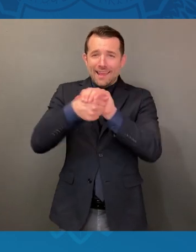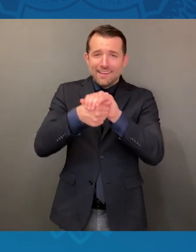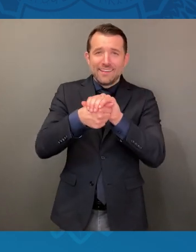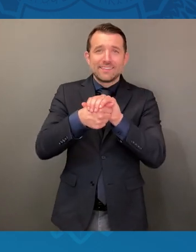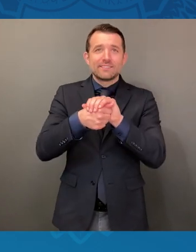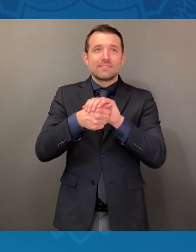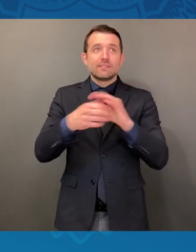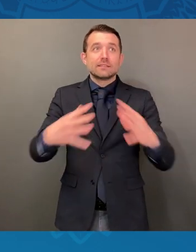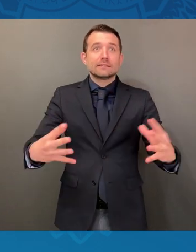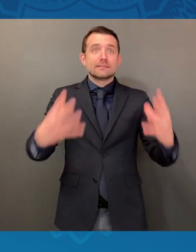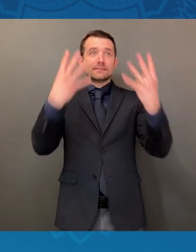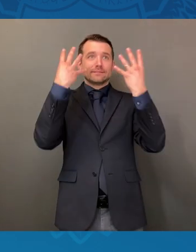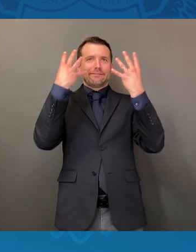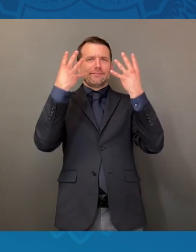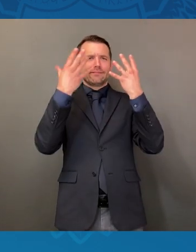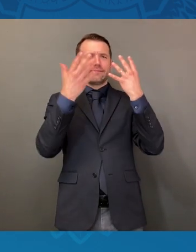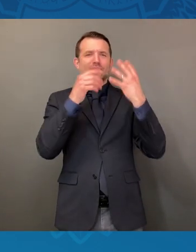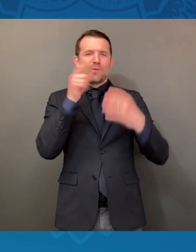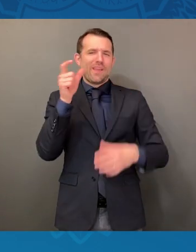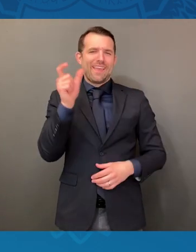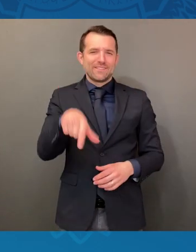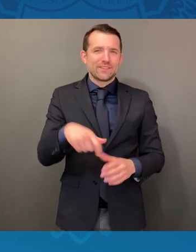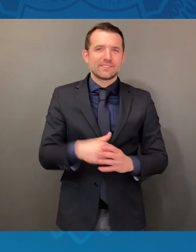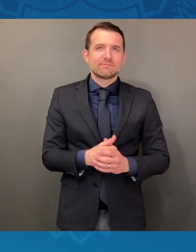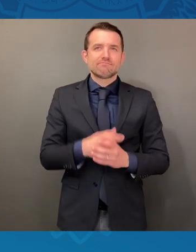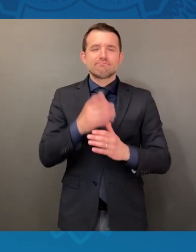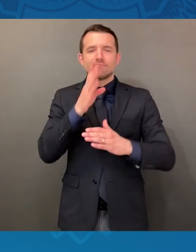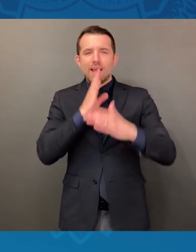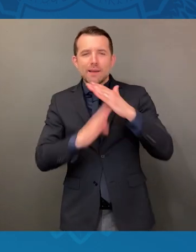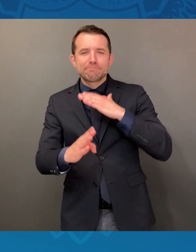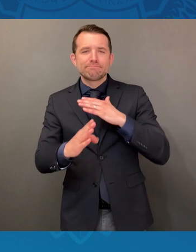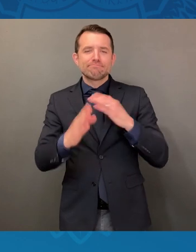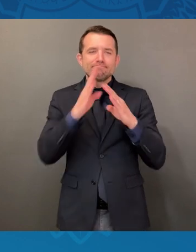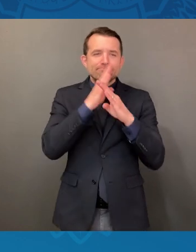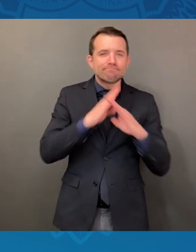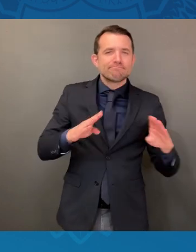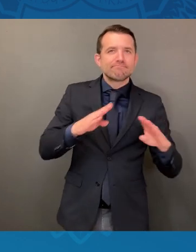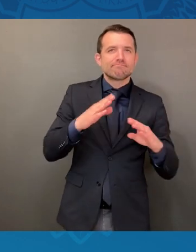But I will tell you. Louisiana, you are very fortunate